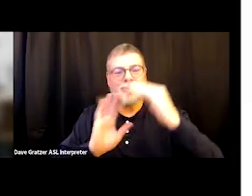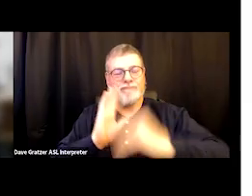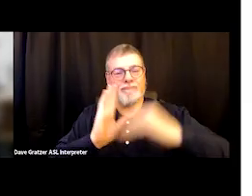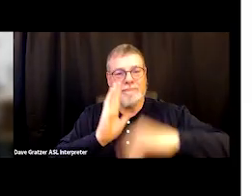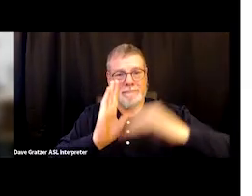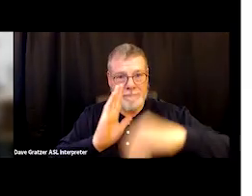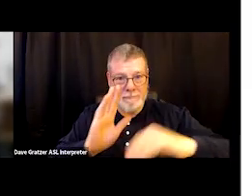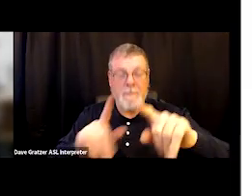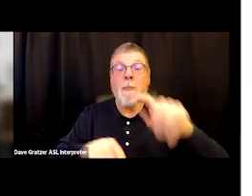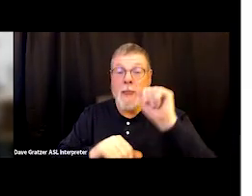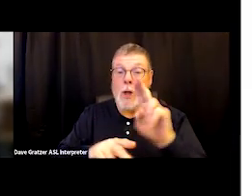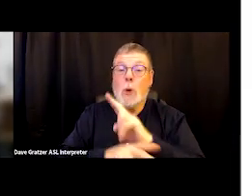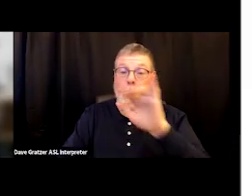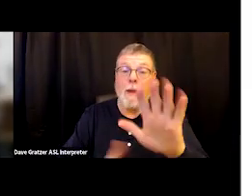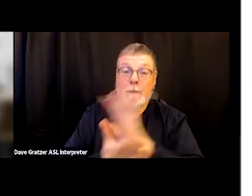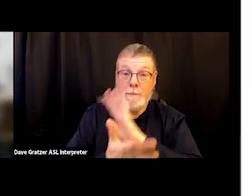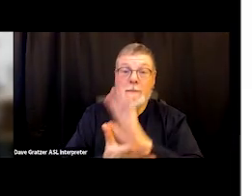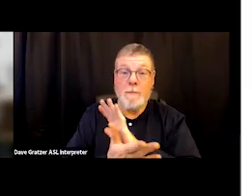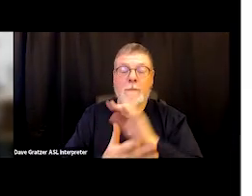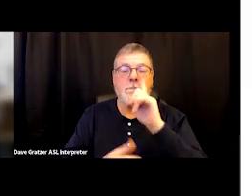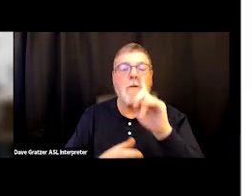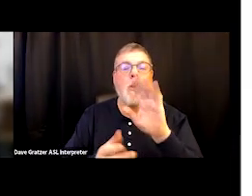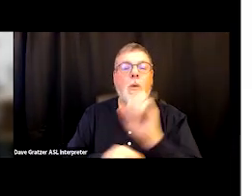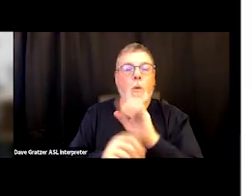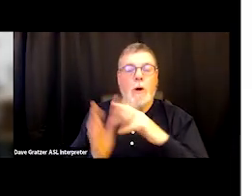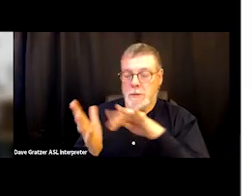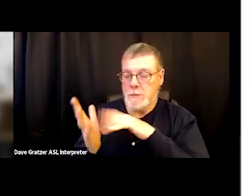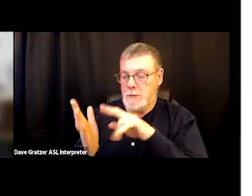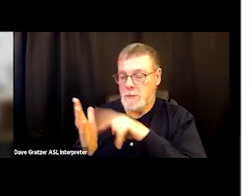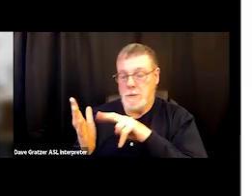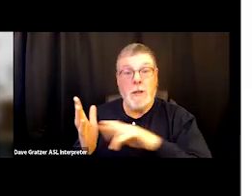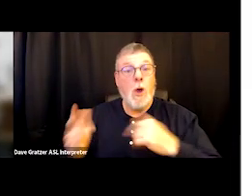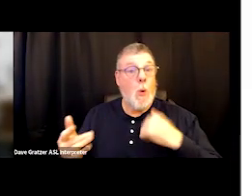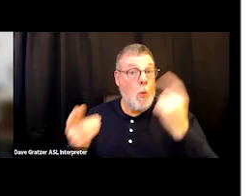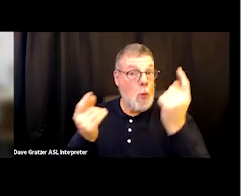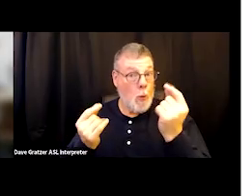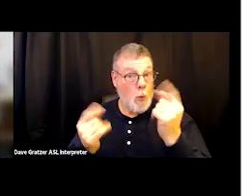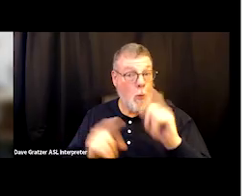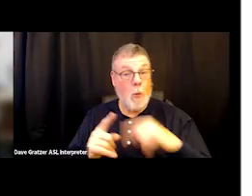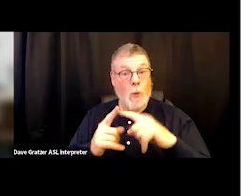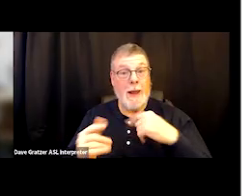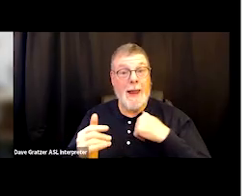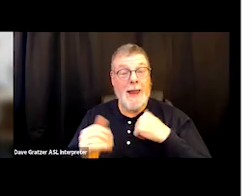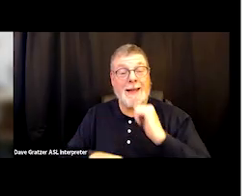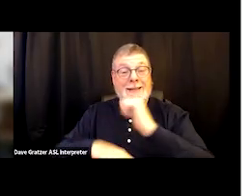You can use that paper form as a worksheet. So what I do when I'm setting up meetings with my applicants